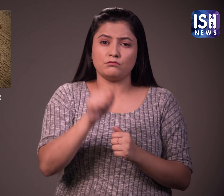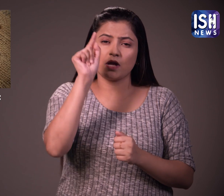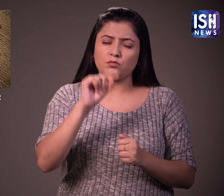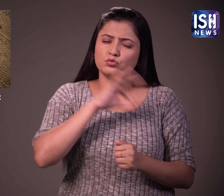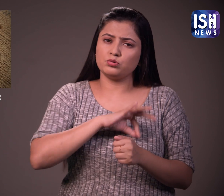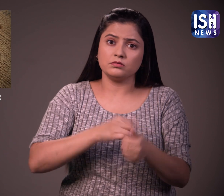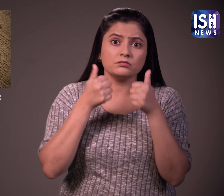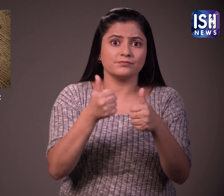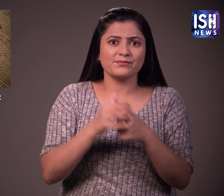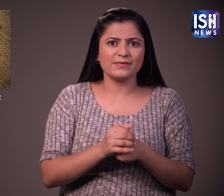It is very beneficial.